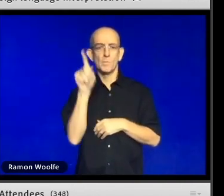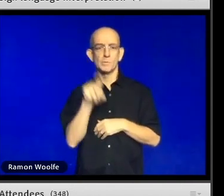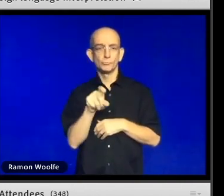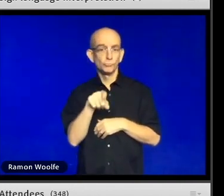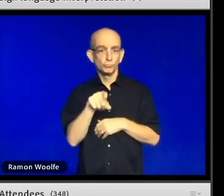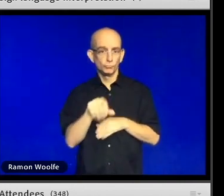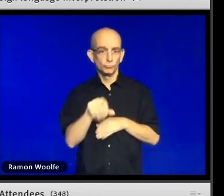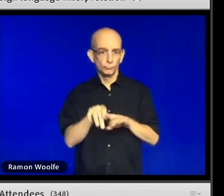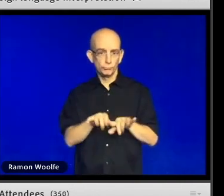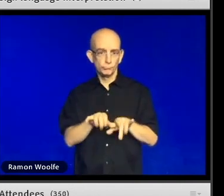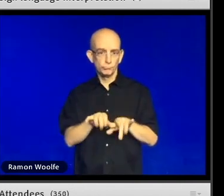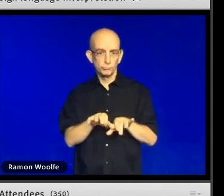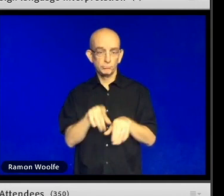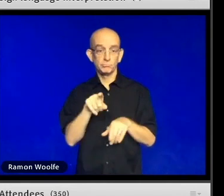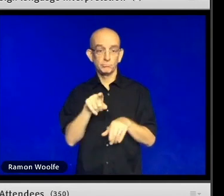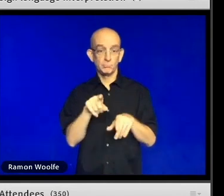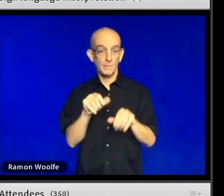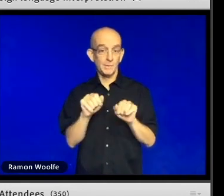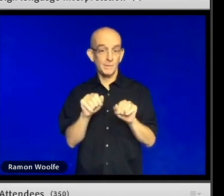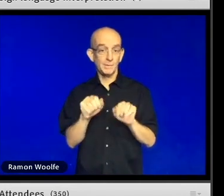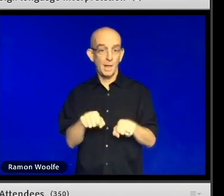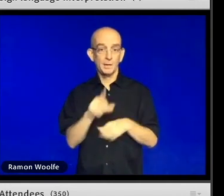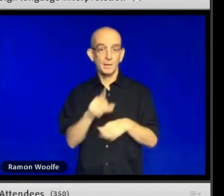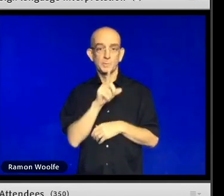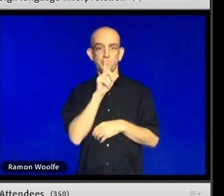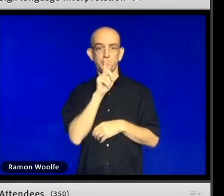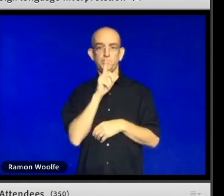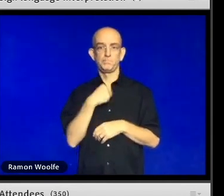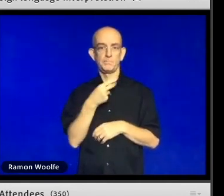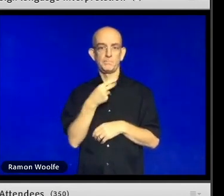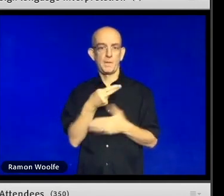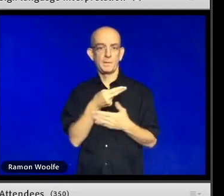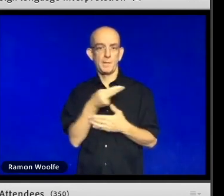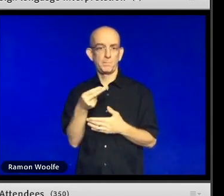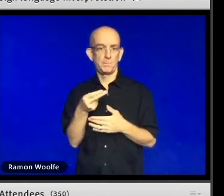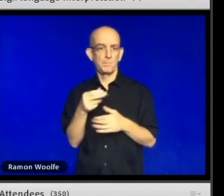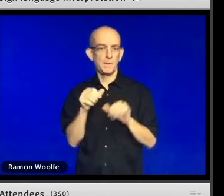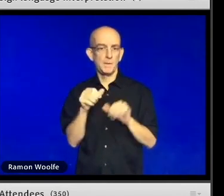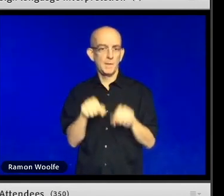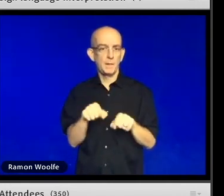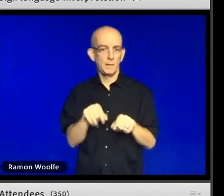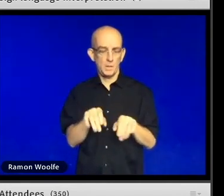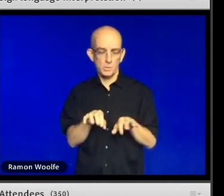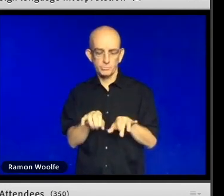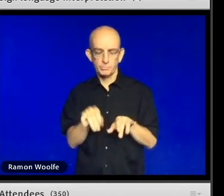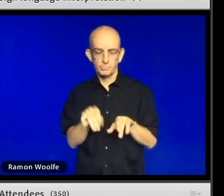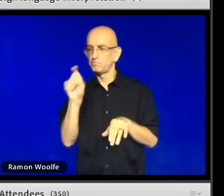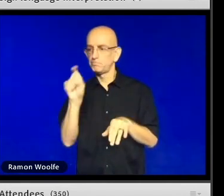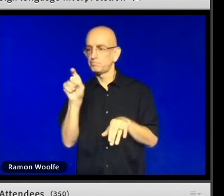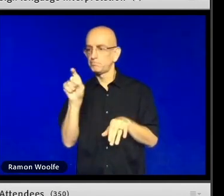it. Otherwise we will use your first name when we pose your question to the speakers.